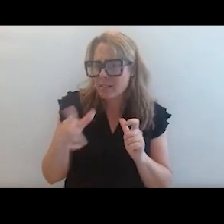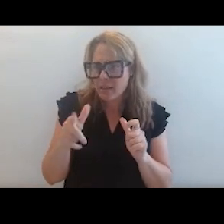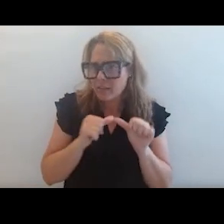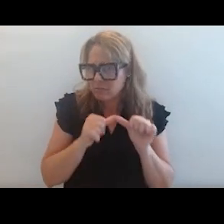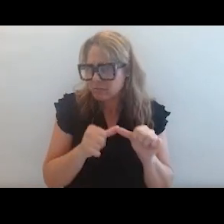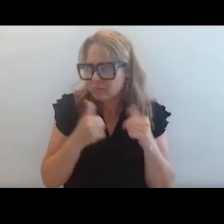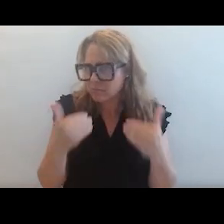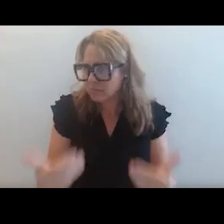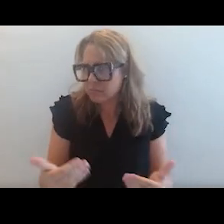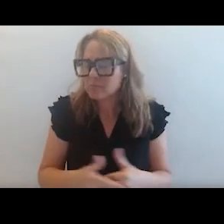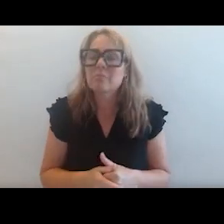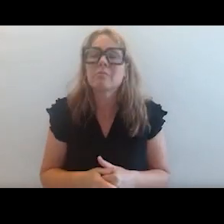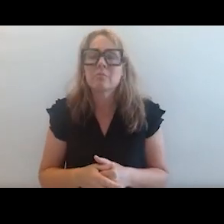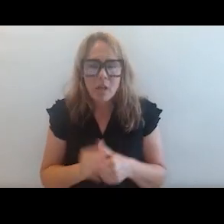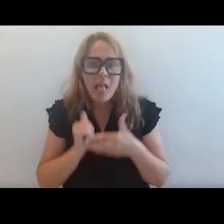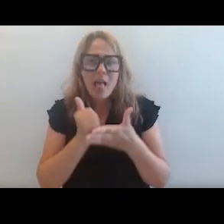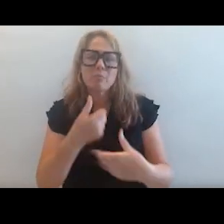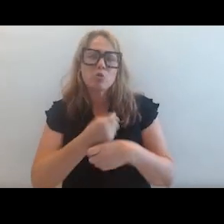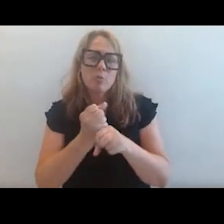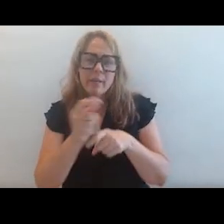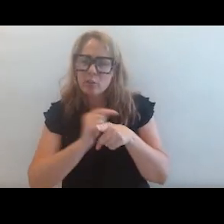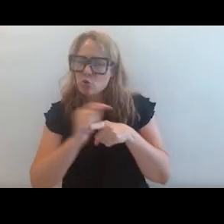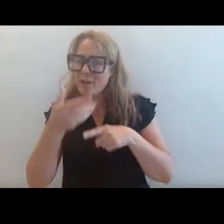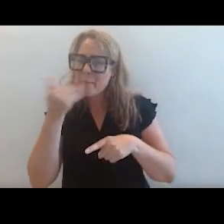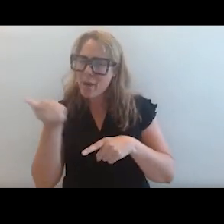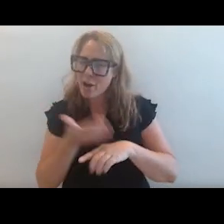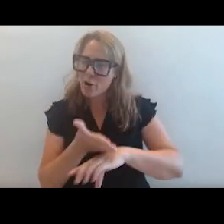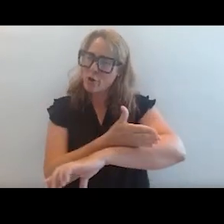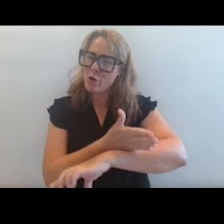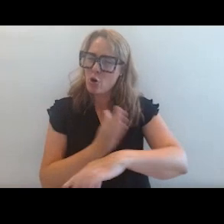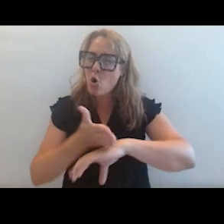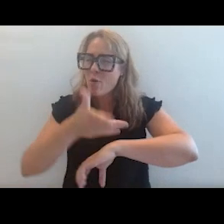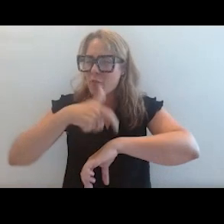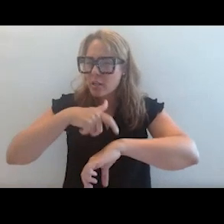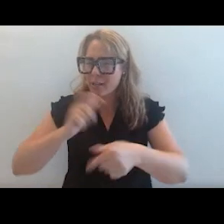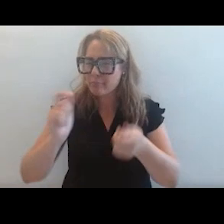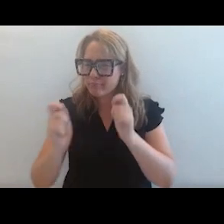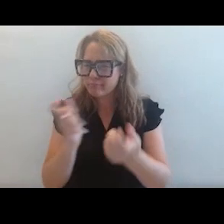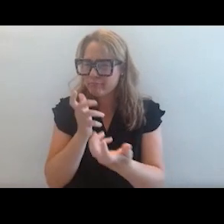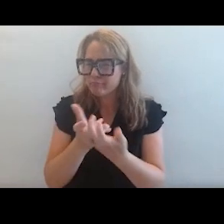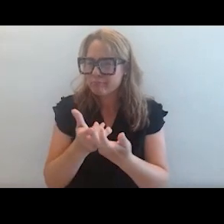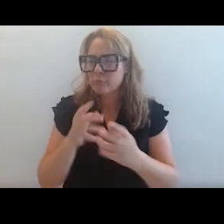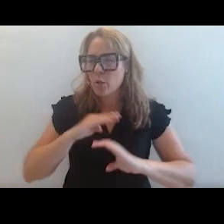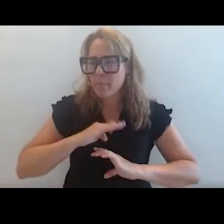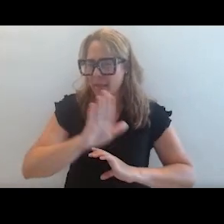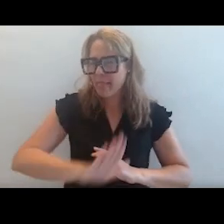and how fast they move. This helps you make the training better over time and adjust it to meet